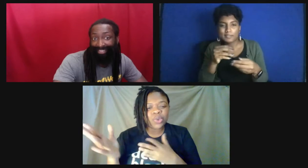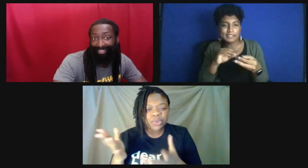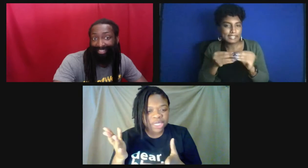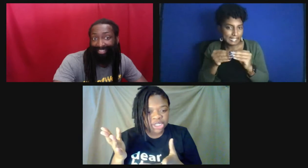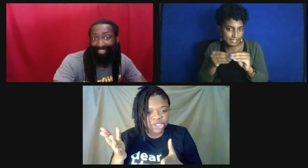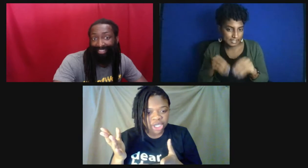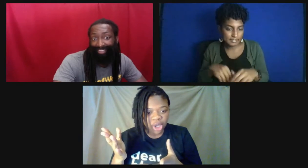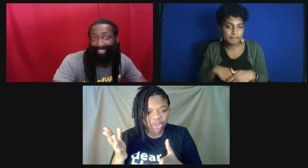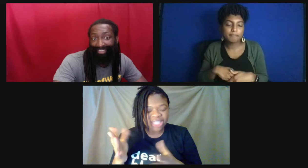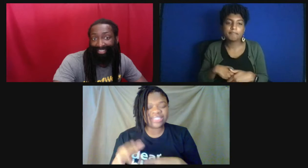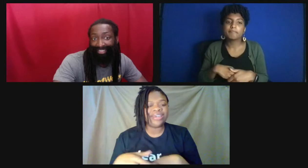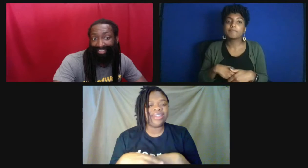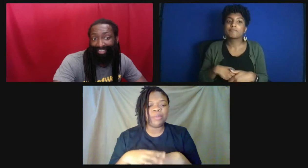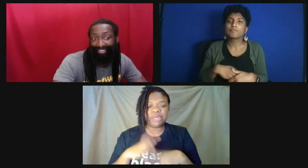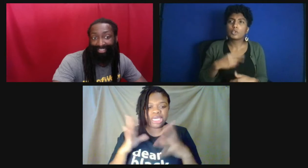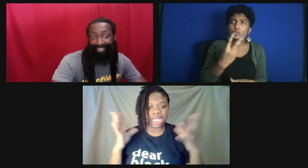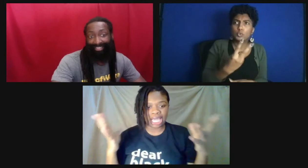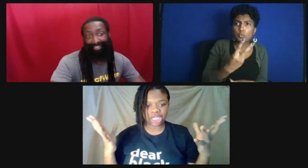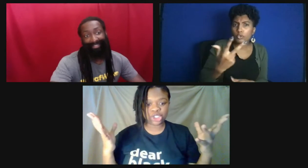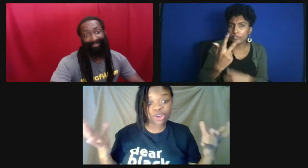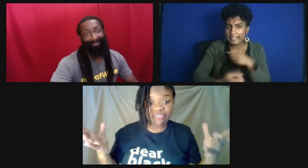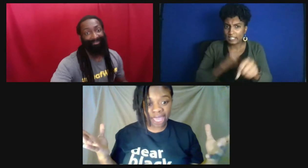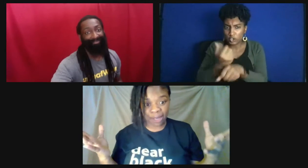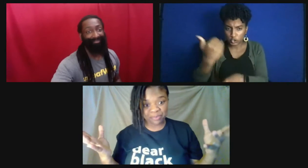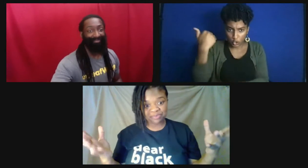two or three years ago they did a big like survey,